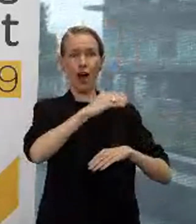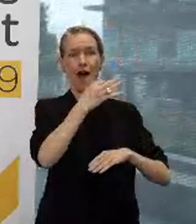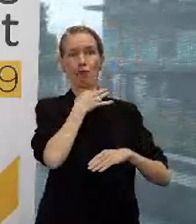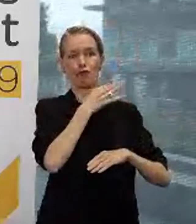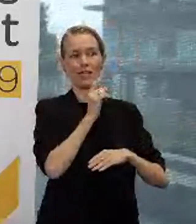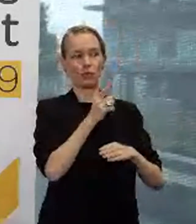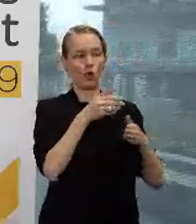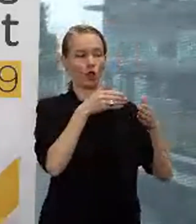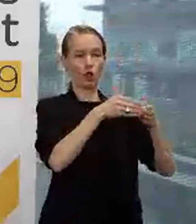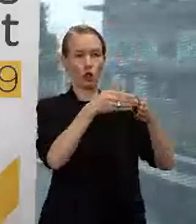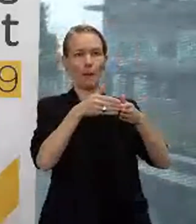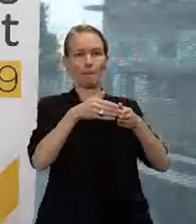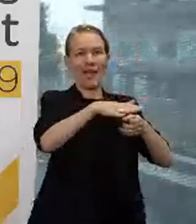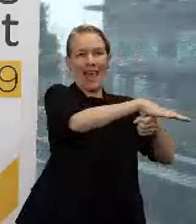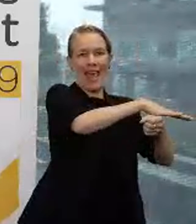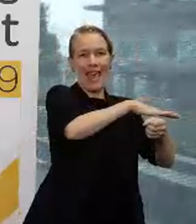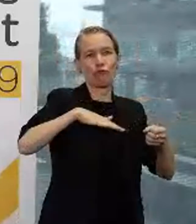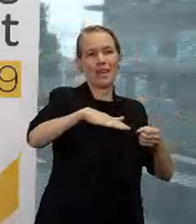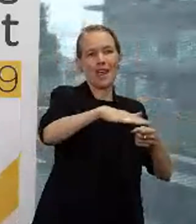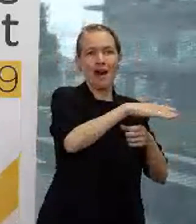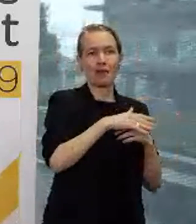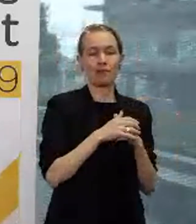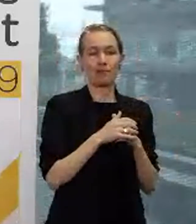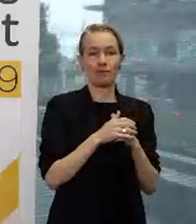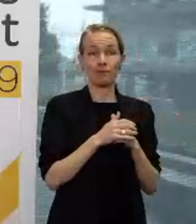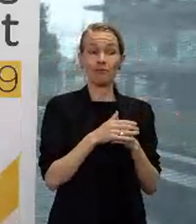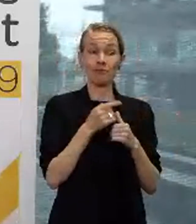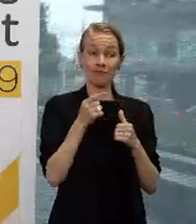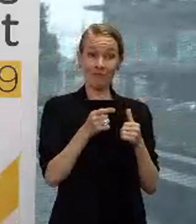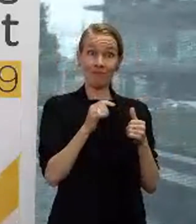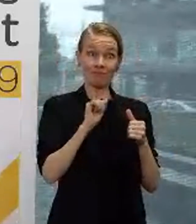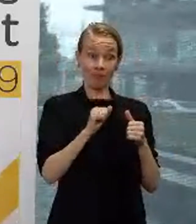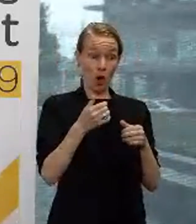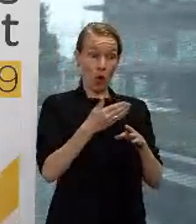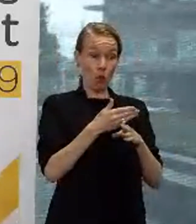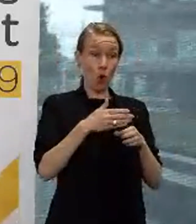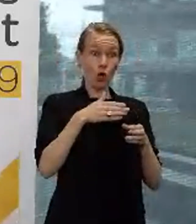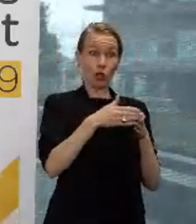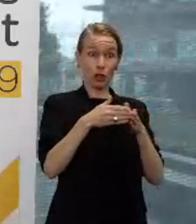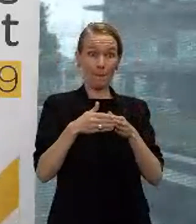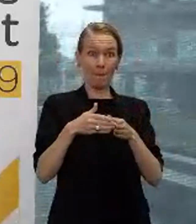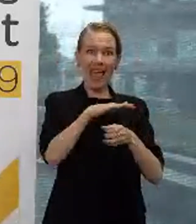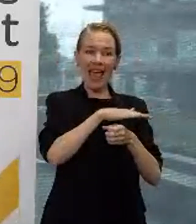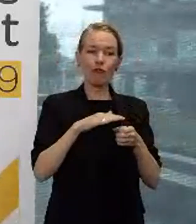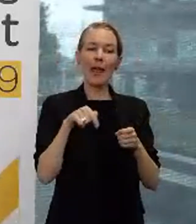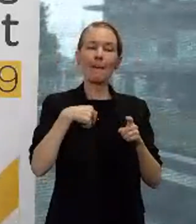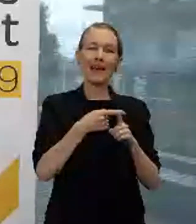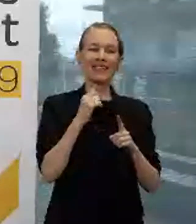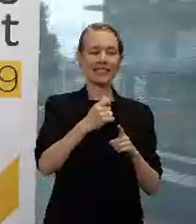because he actually not only is working at the ports, but going onboard ships. And for example, he would be often onboard